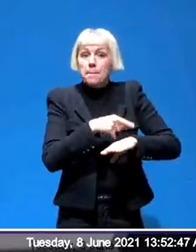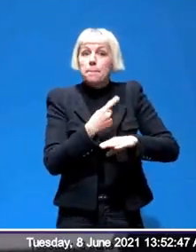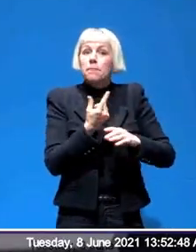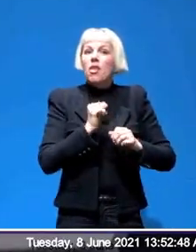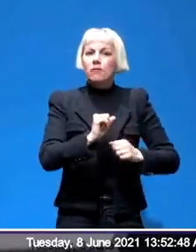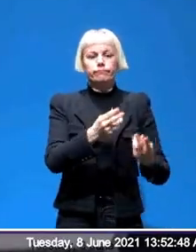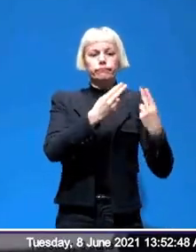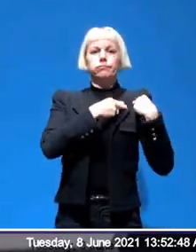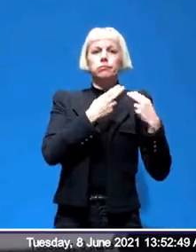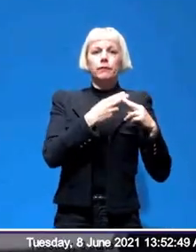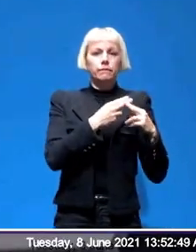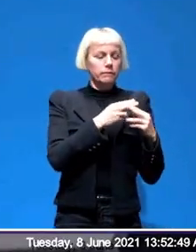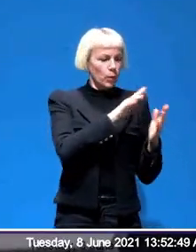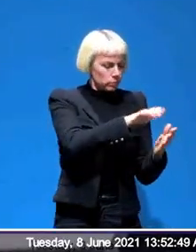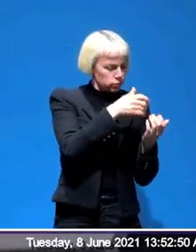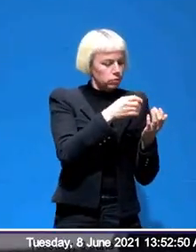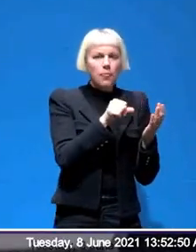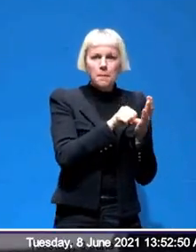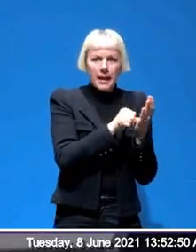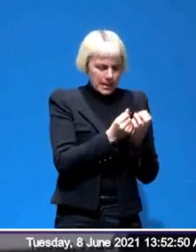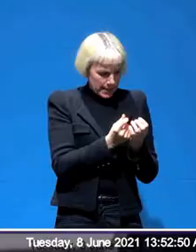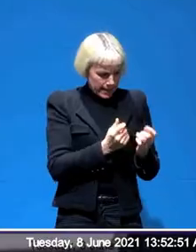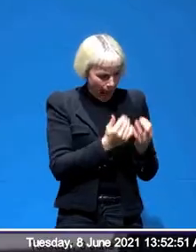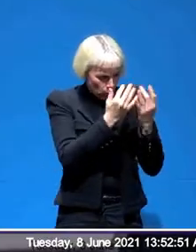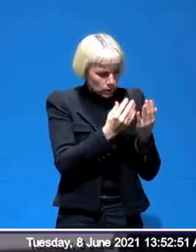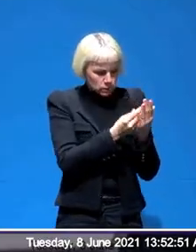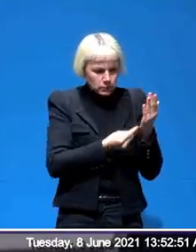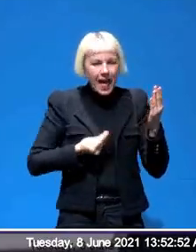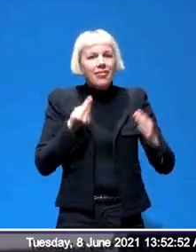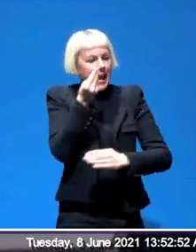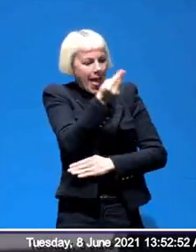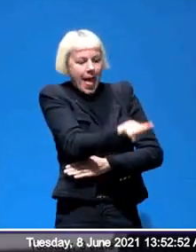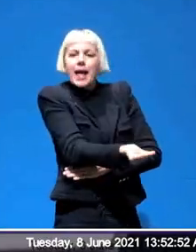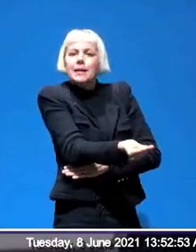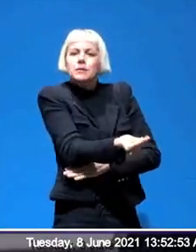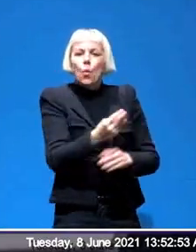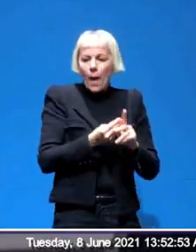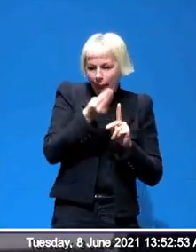They would need to have a conversation with either family or the supervisor or myself.